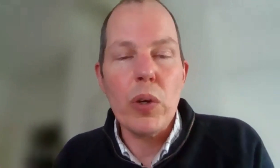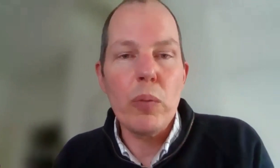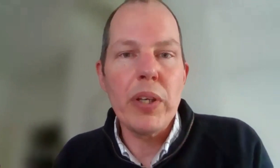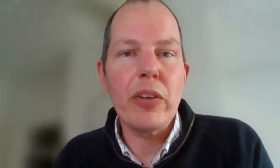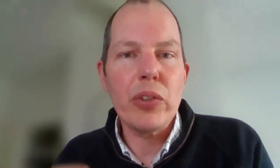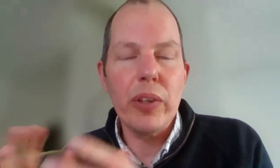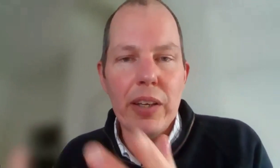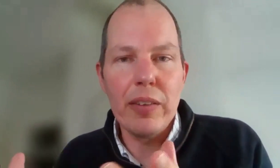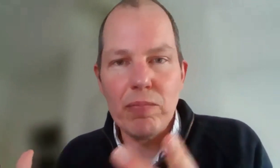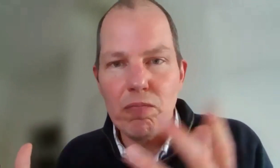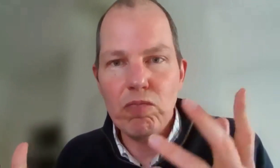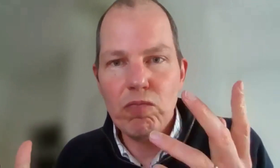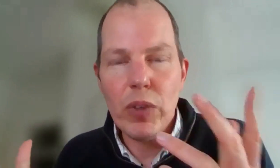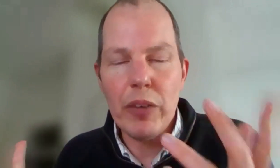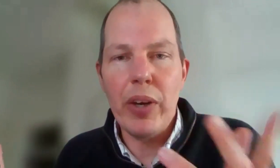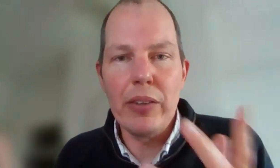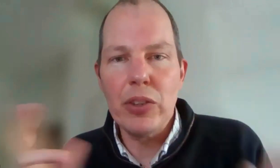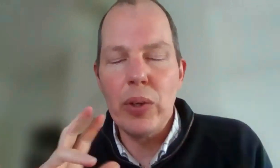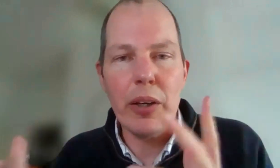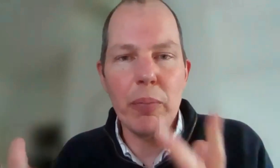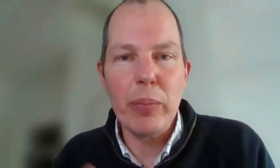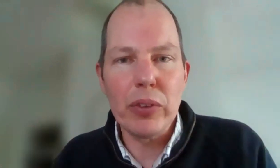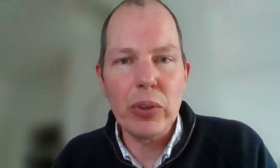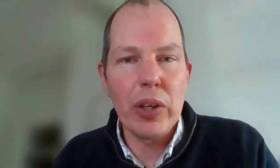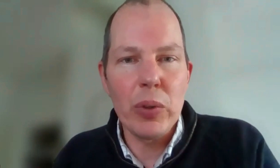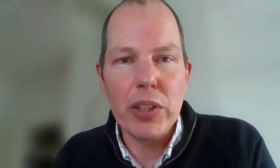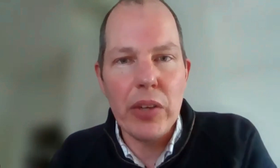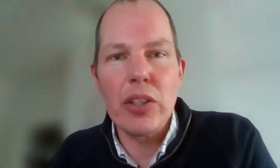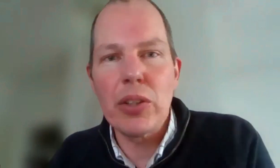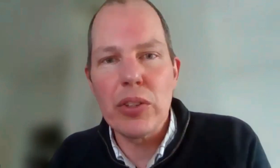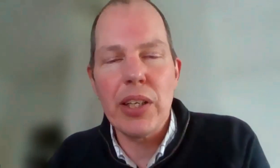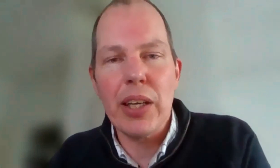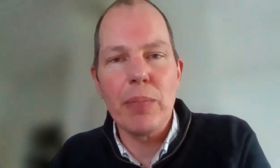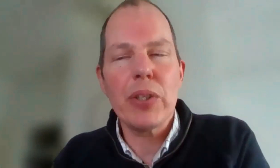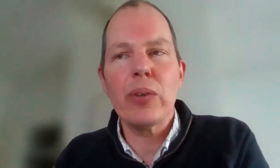so it'd be natural in... if you had two hearing people talking to each other... to use their names